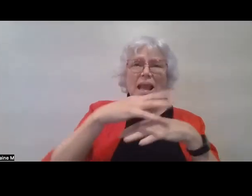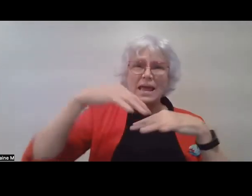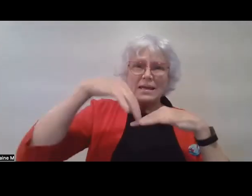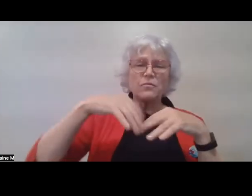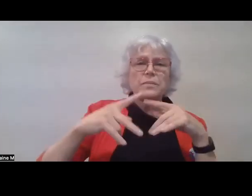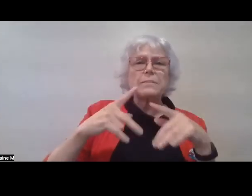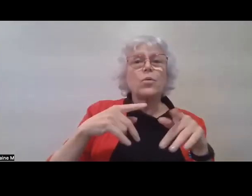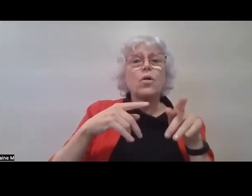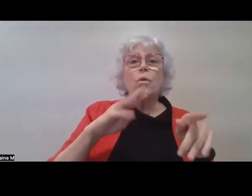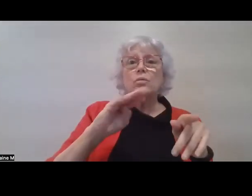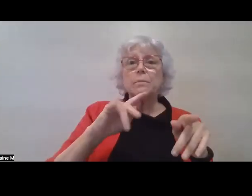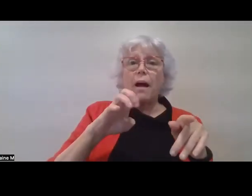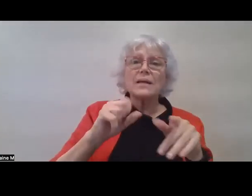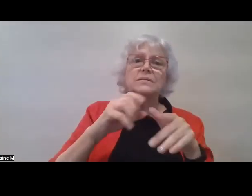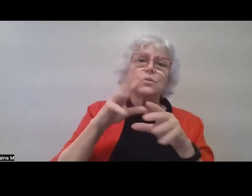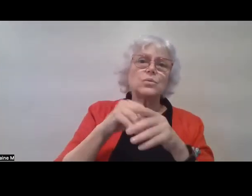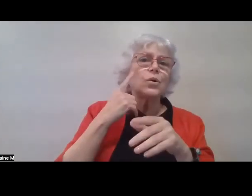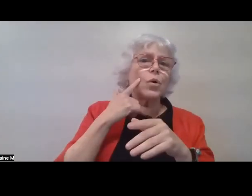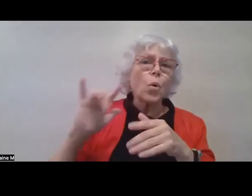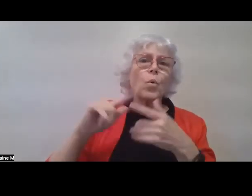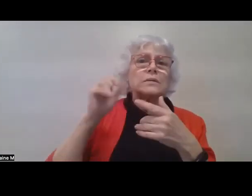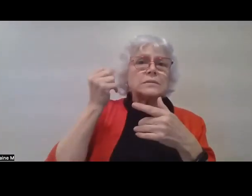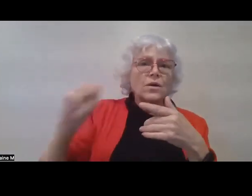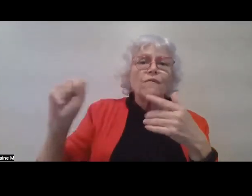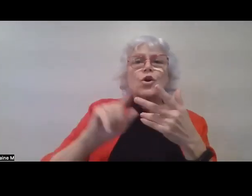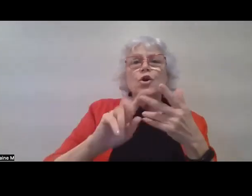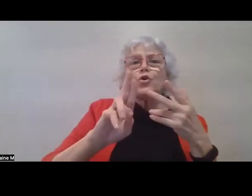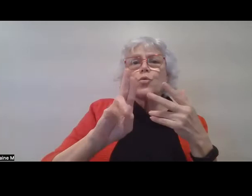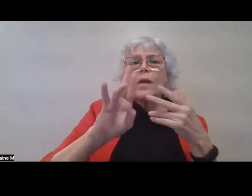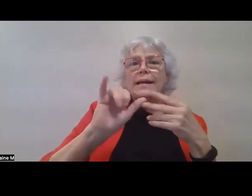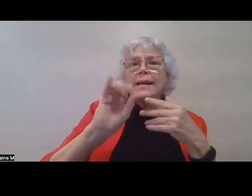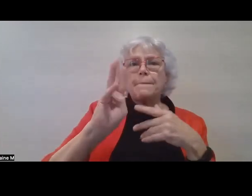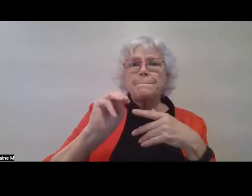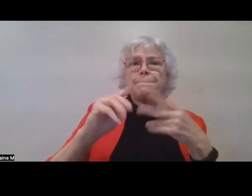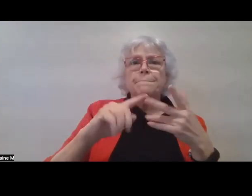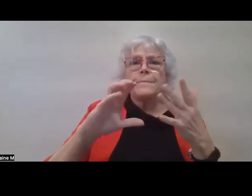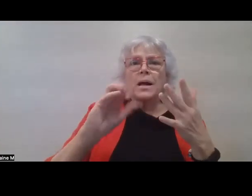uranium, lead, and copper to name a few. This number however, of 160,000